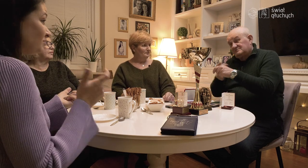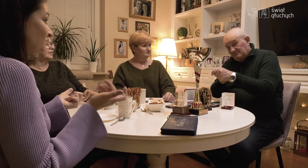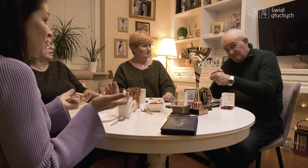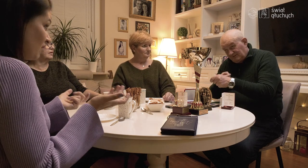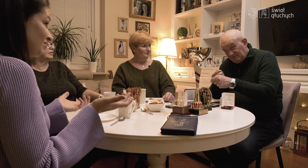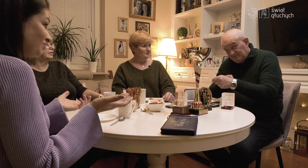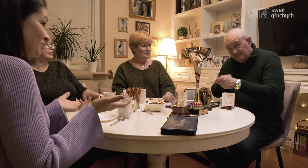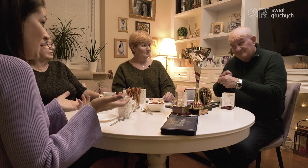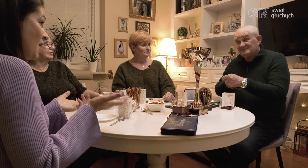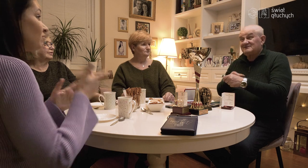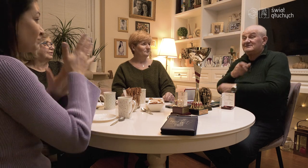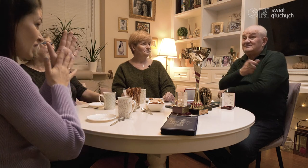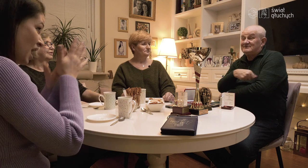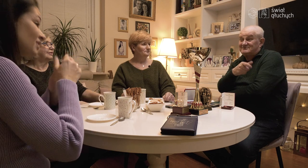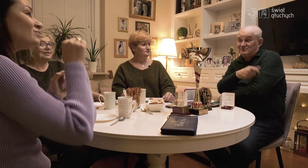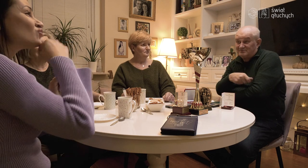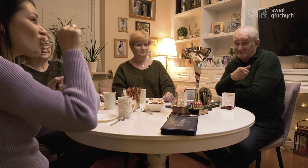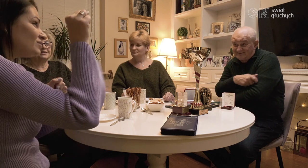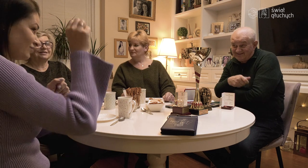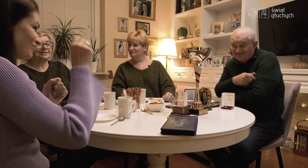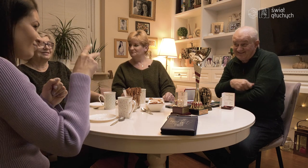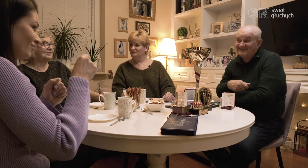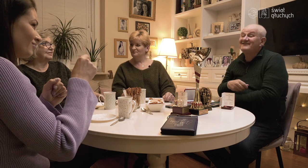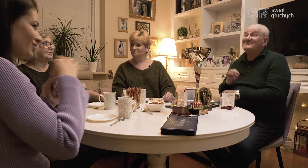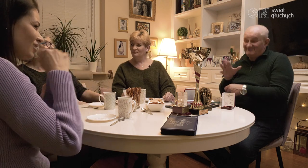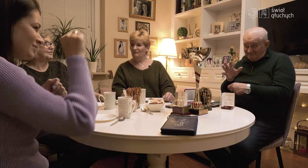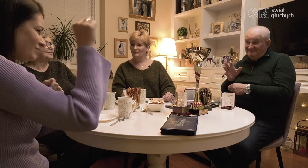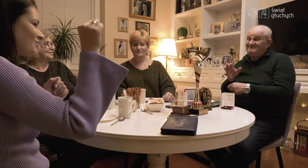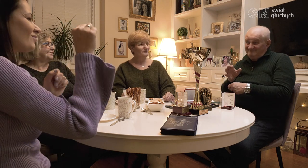[Tadeusz]: We had assigned jobs, I was on duty.